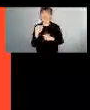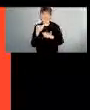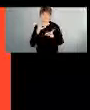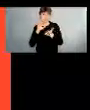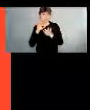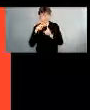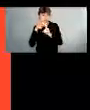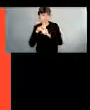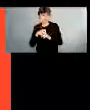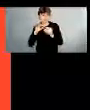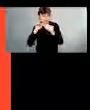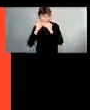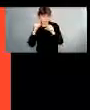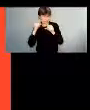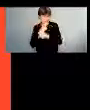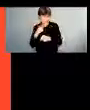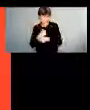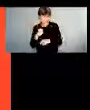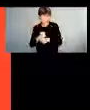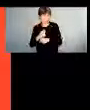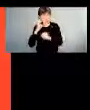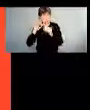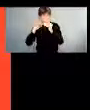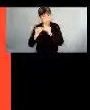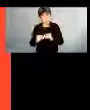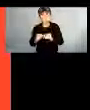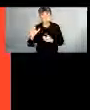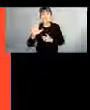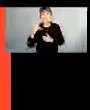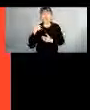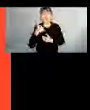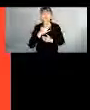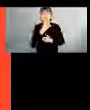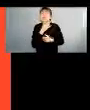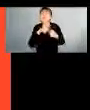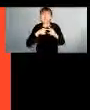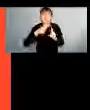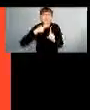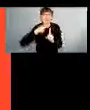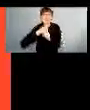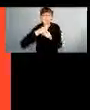they help show scale of impact. Think about what your artistic goals are and how you will